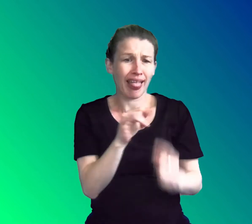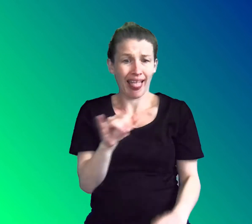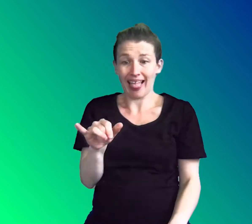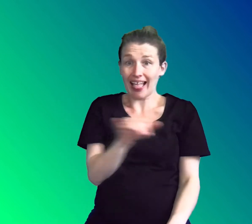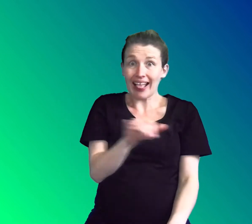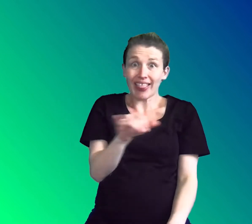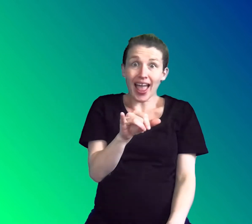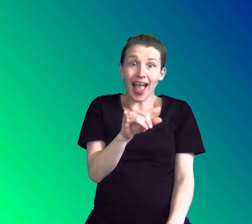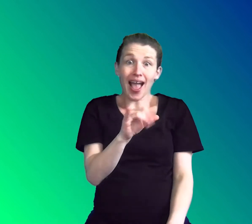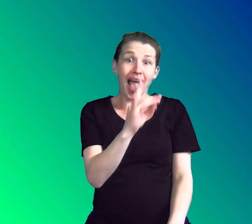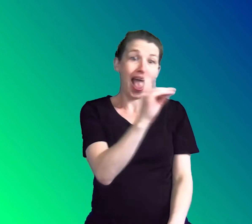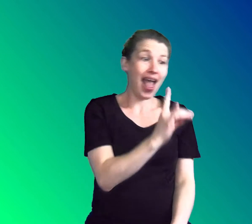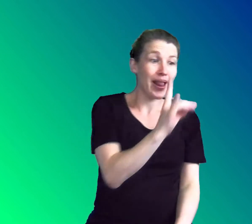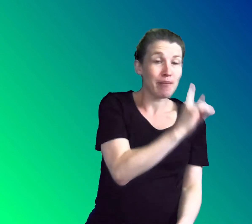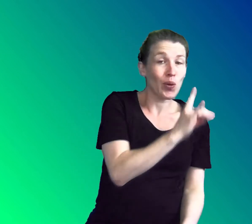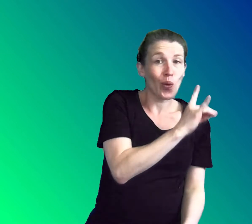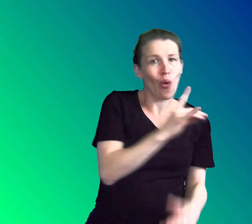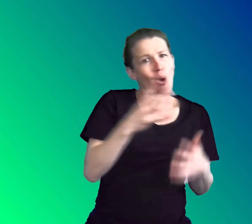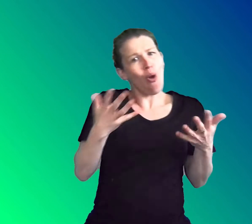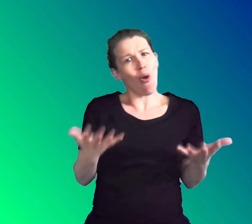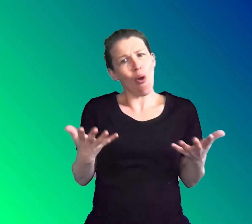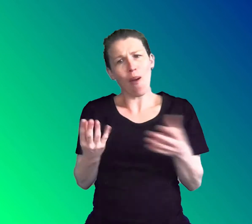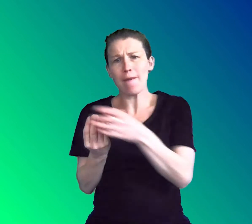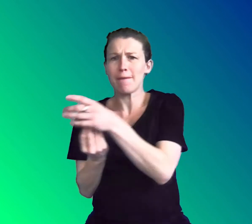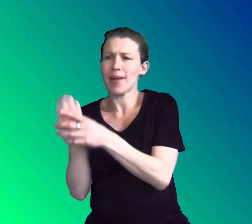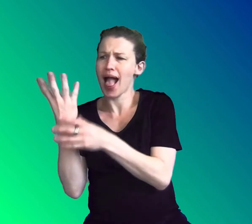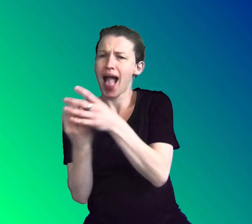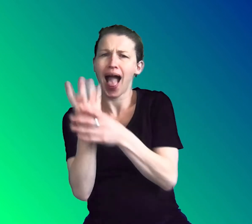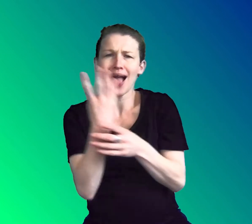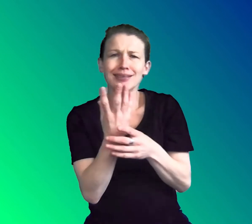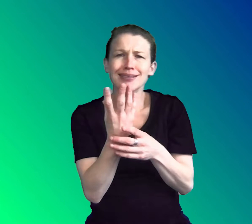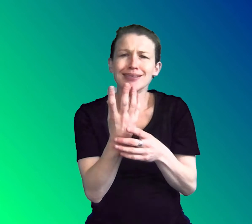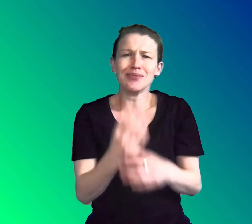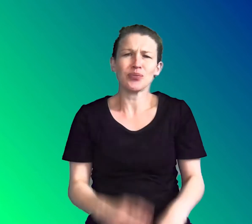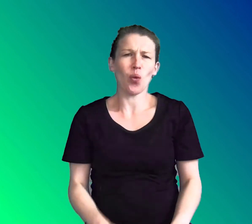Could be lots of an animal or a plant.